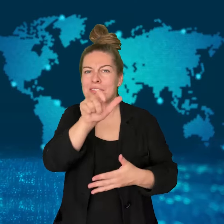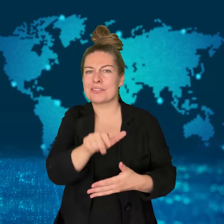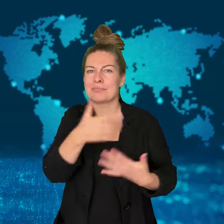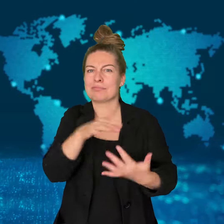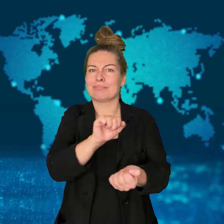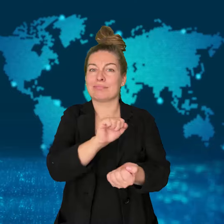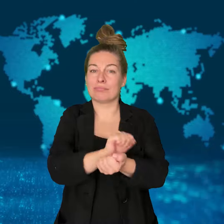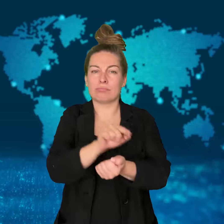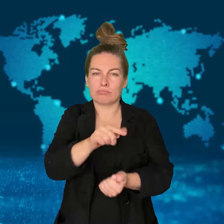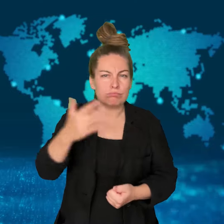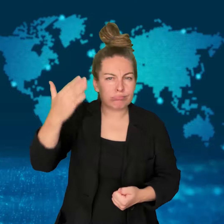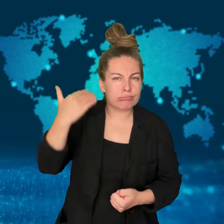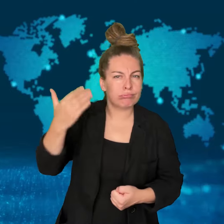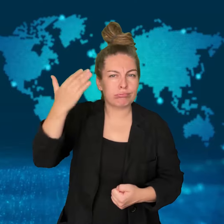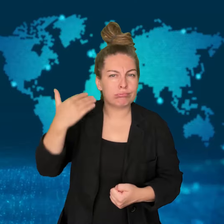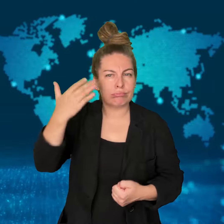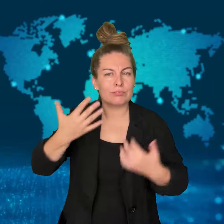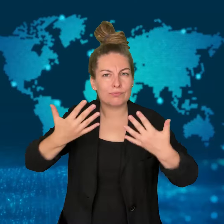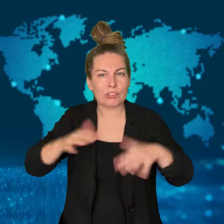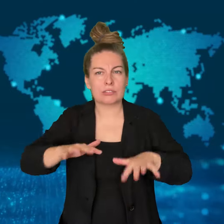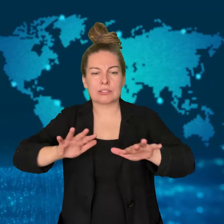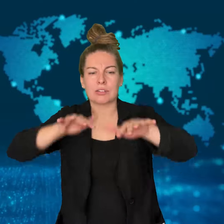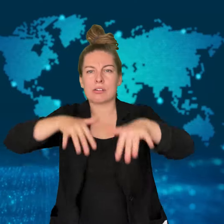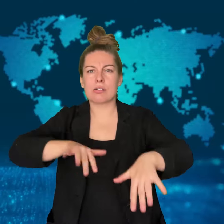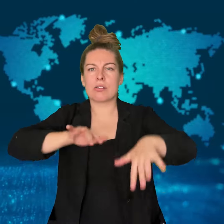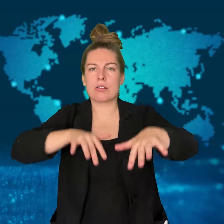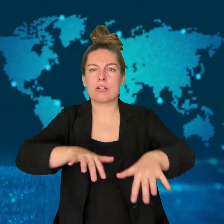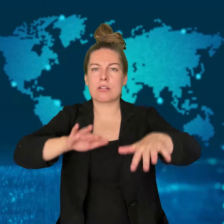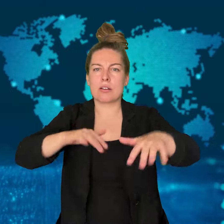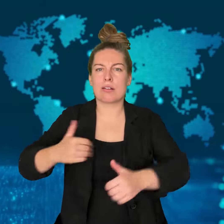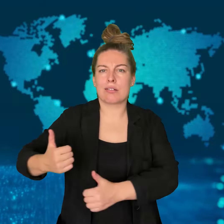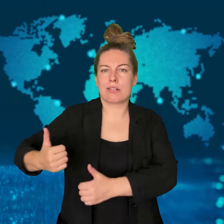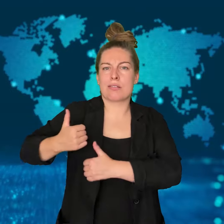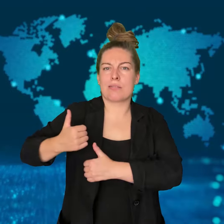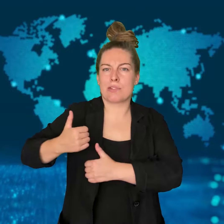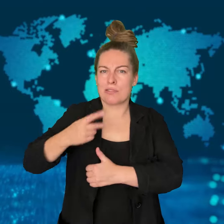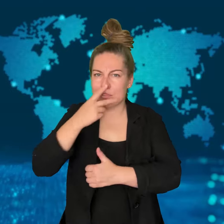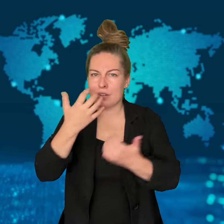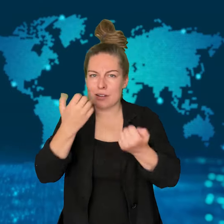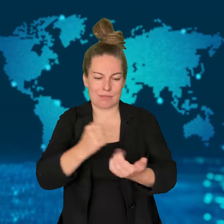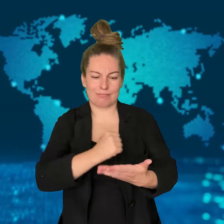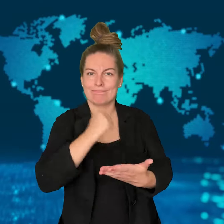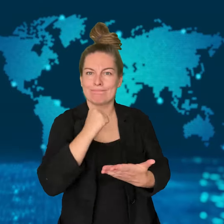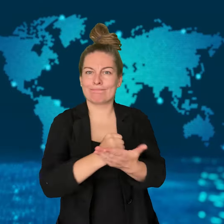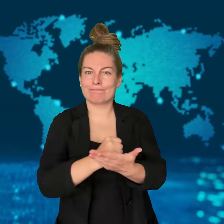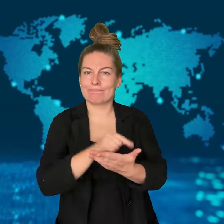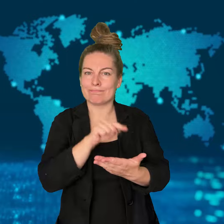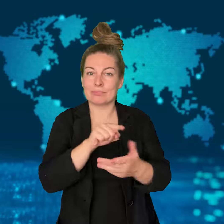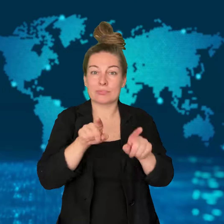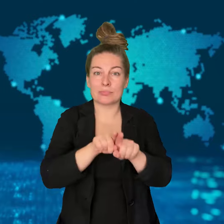The US citizen that was arrested was a Navy Seal,